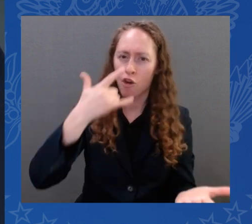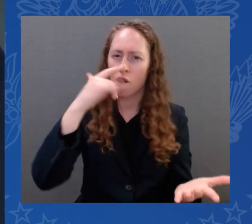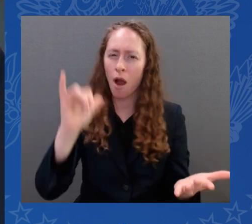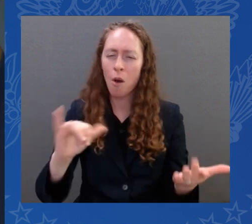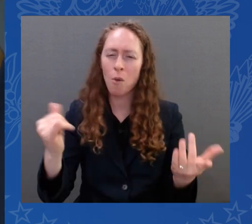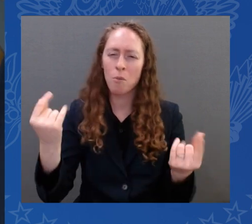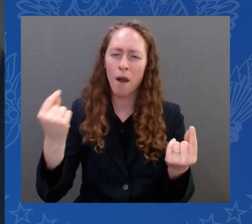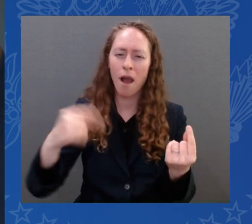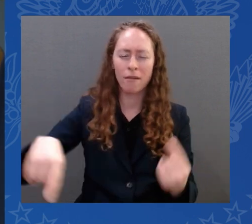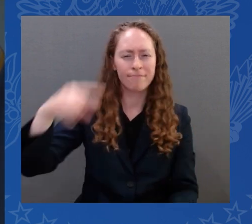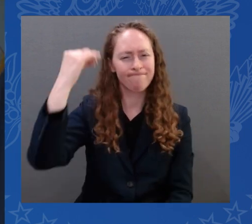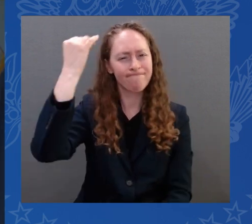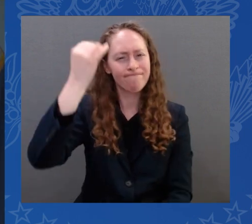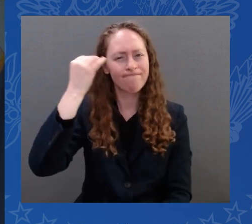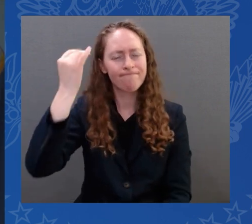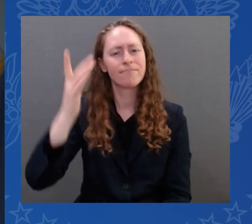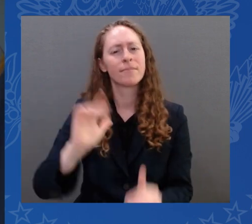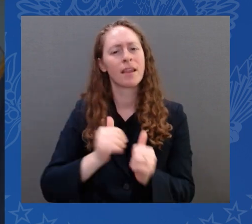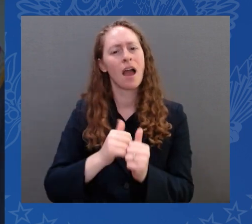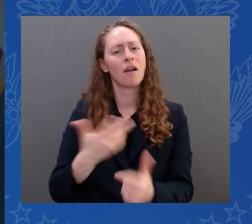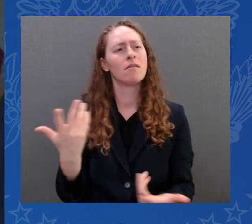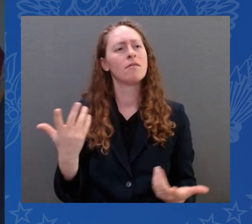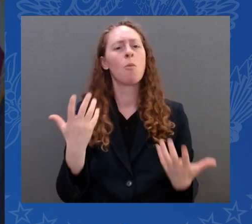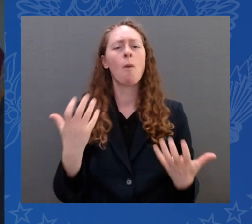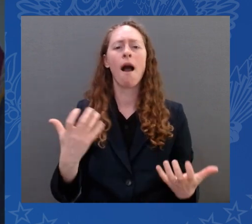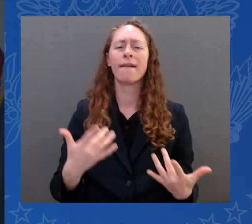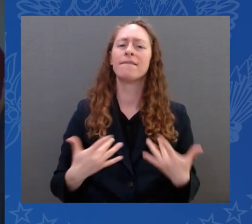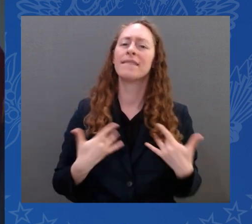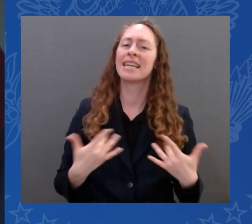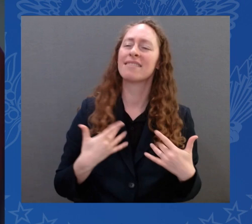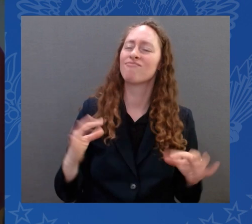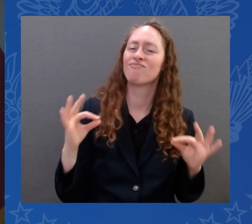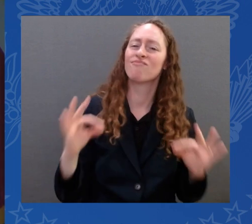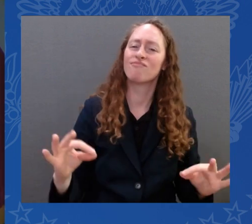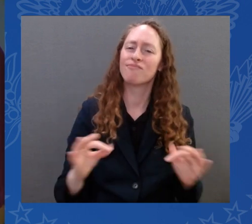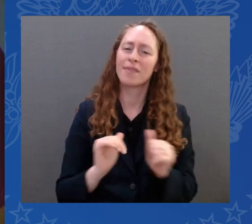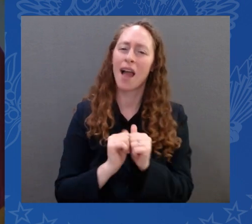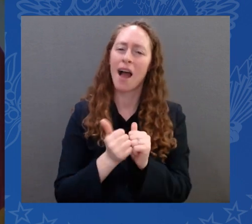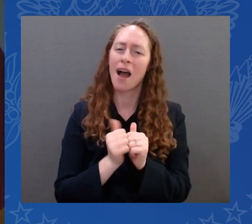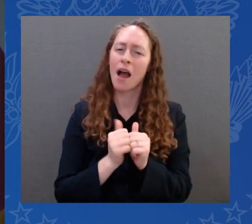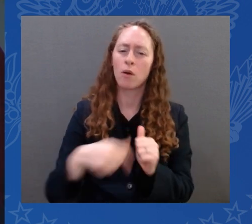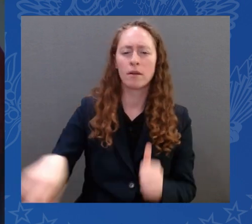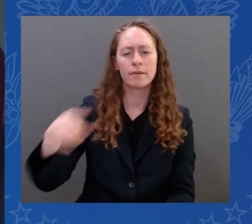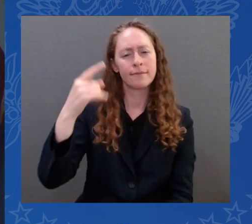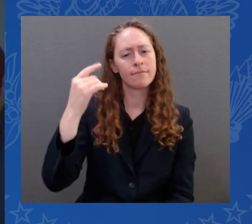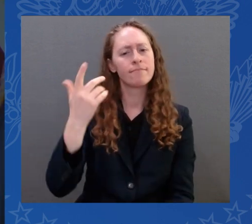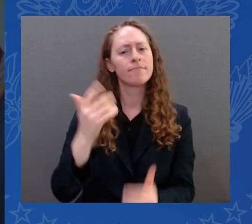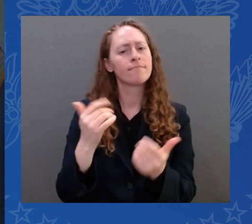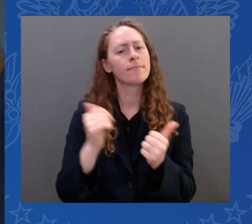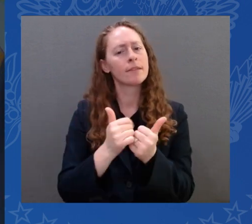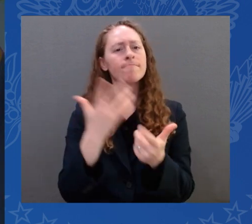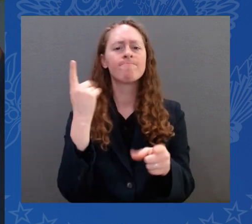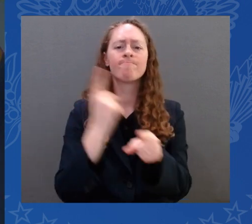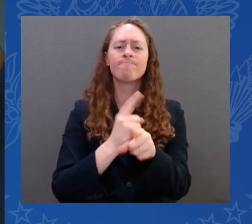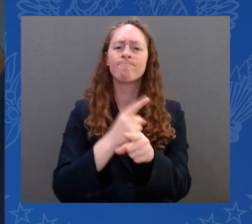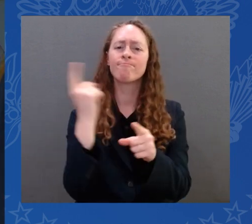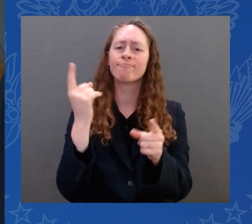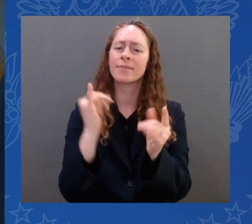And all of you stepped up, I'm told. You came together. You learned the first and most important lesson of leadership: